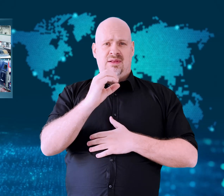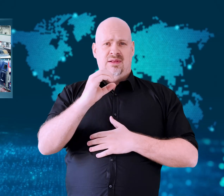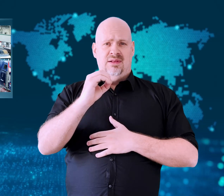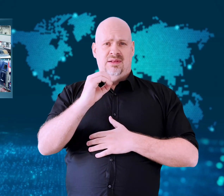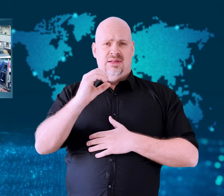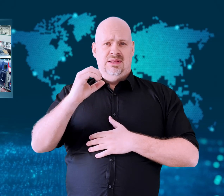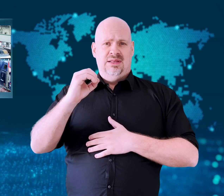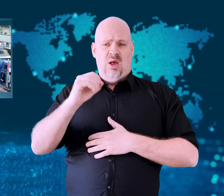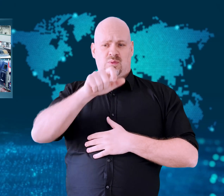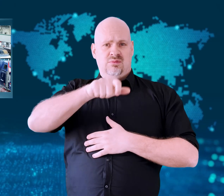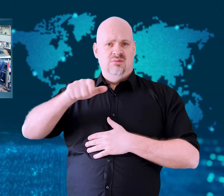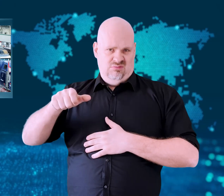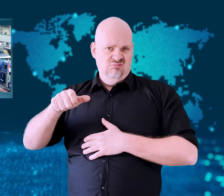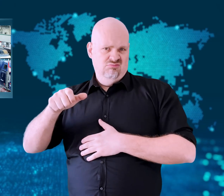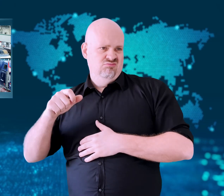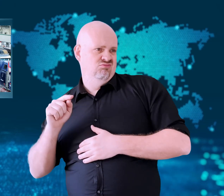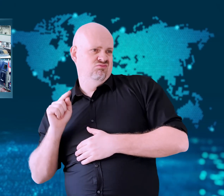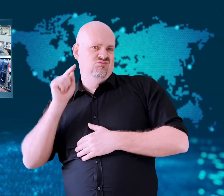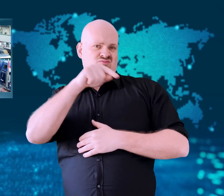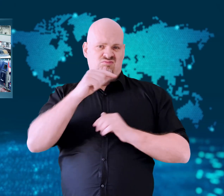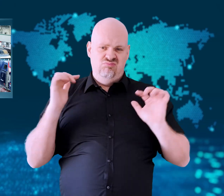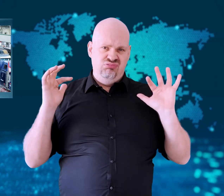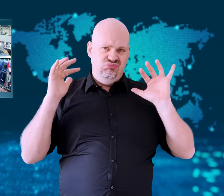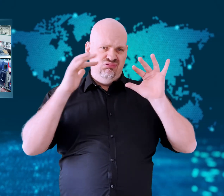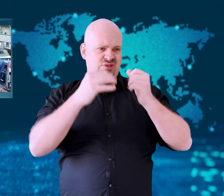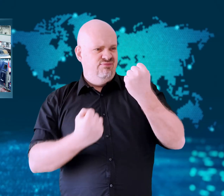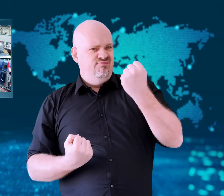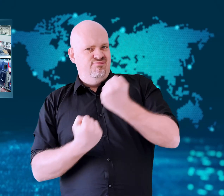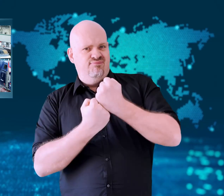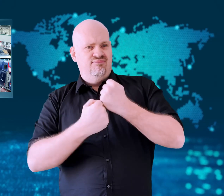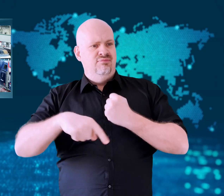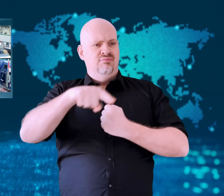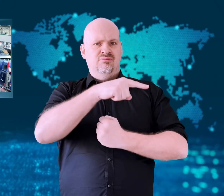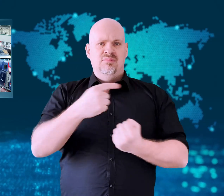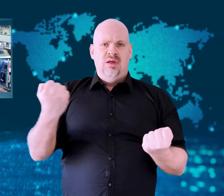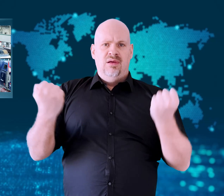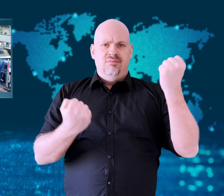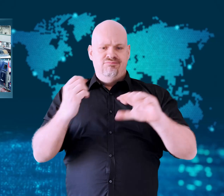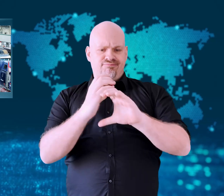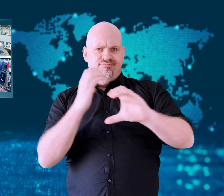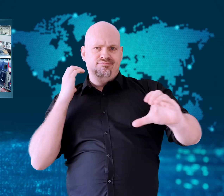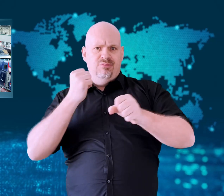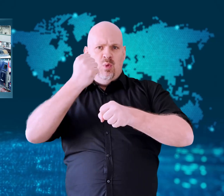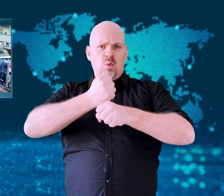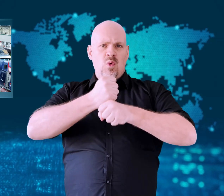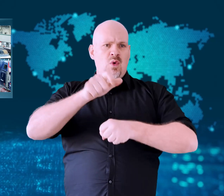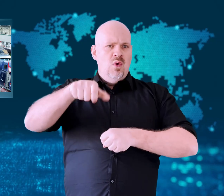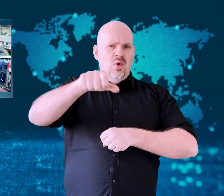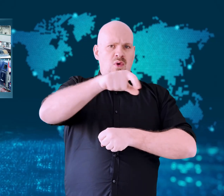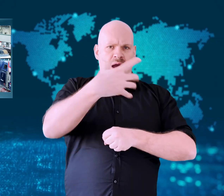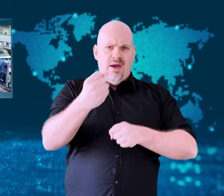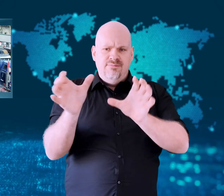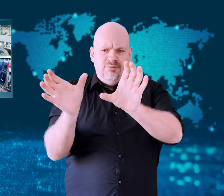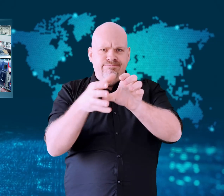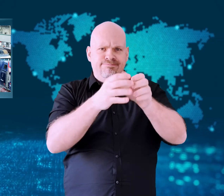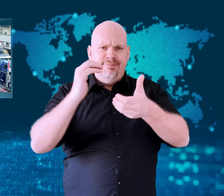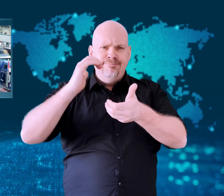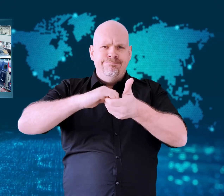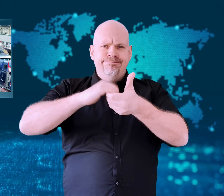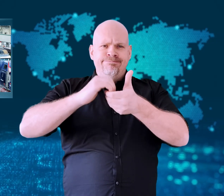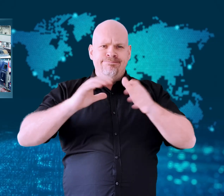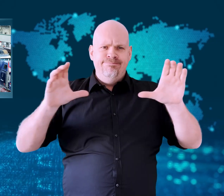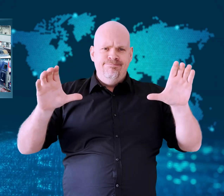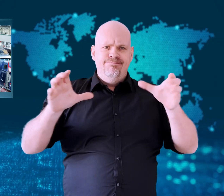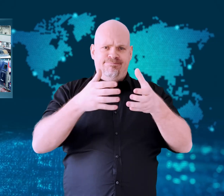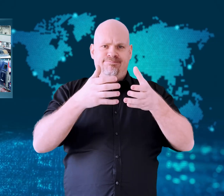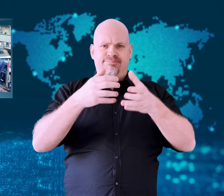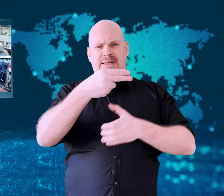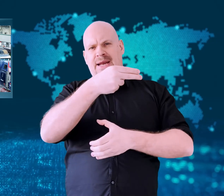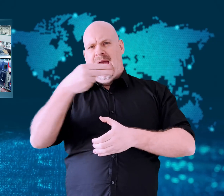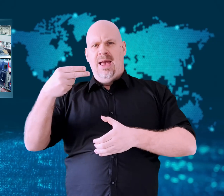More than 5,000 protesters joined a coalition of truckers called